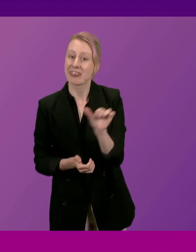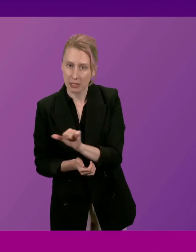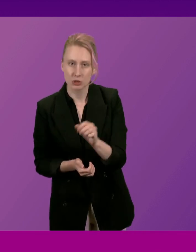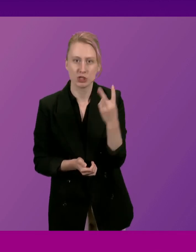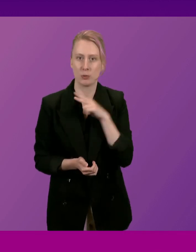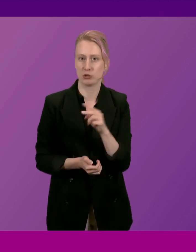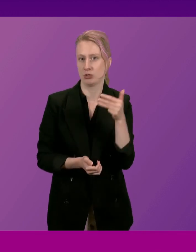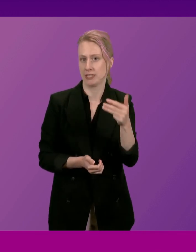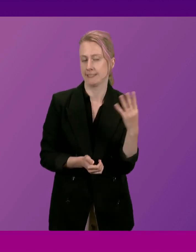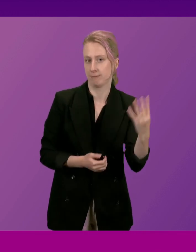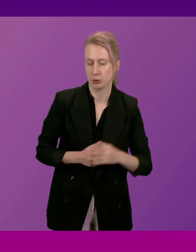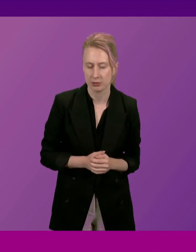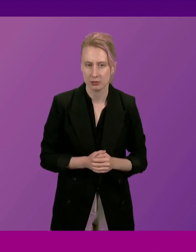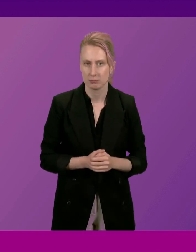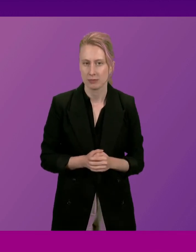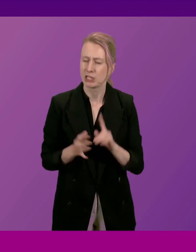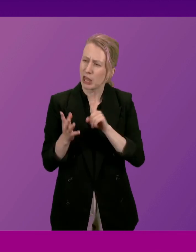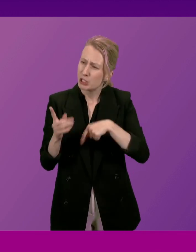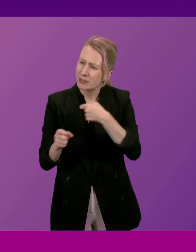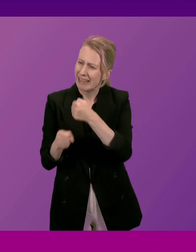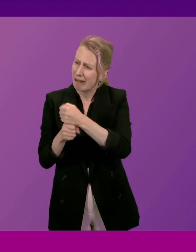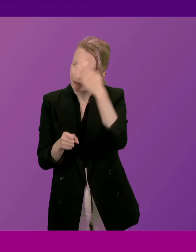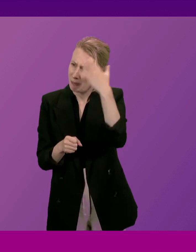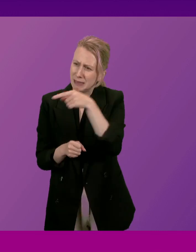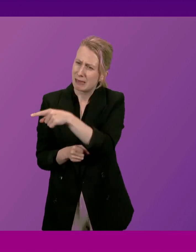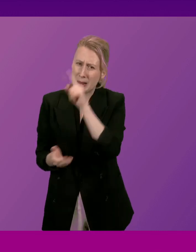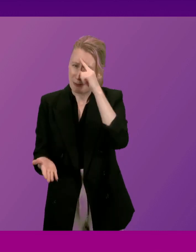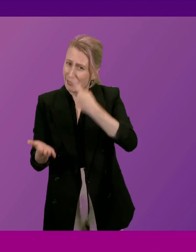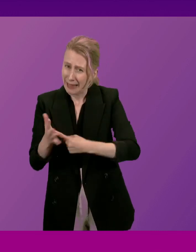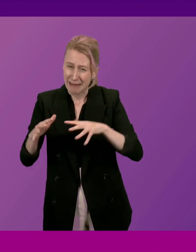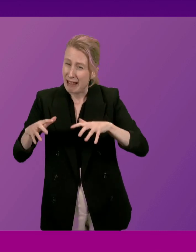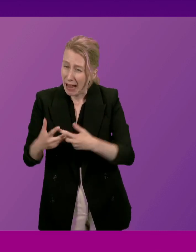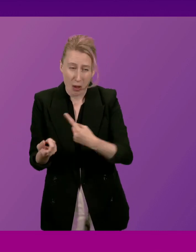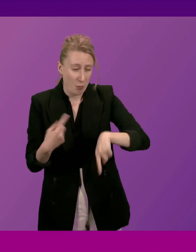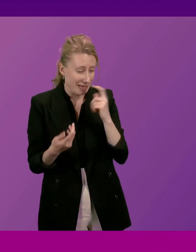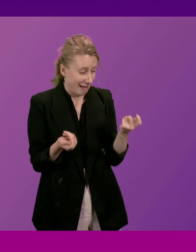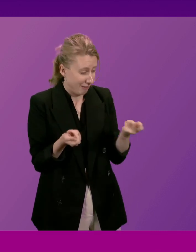How the United Kingdom Government believes that we will be able to operate social care services